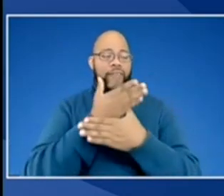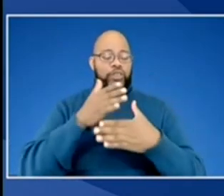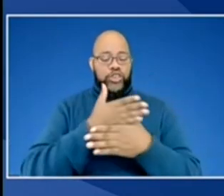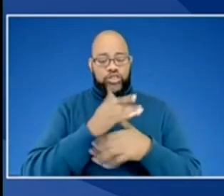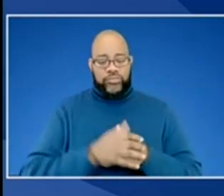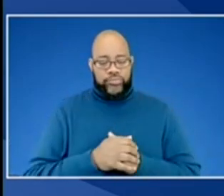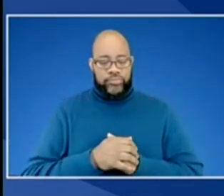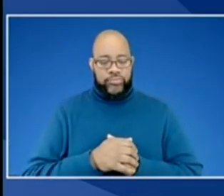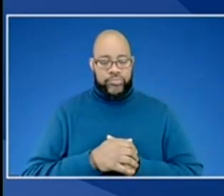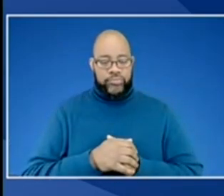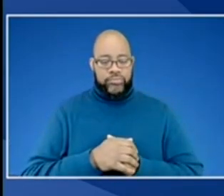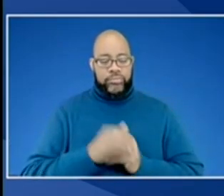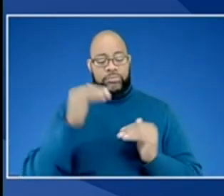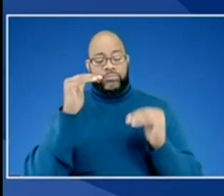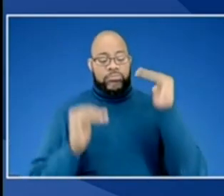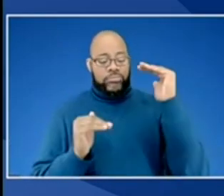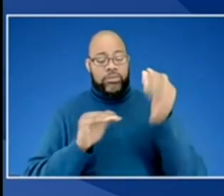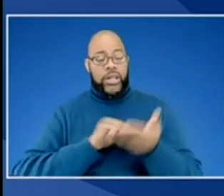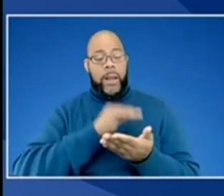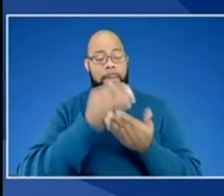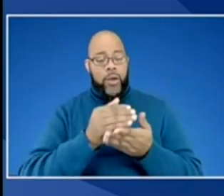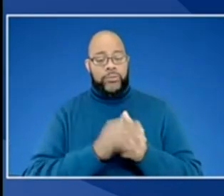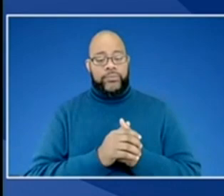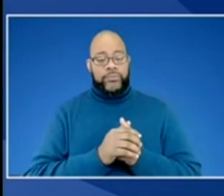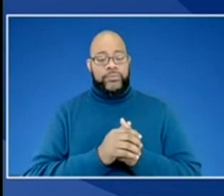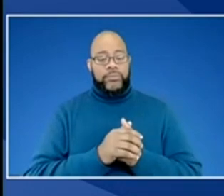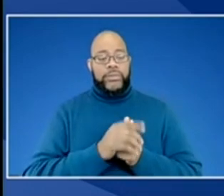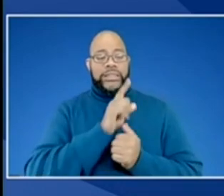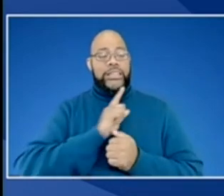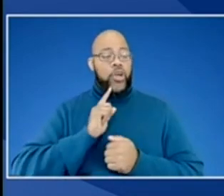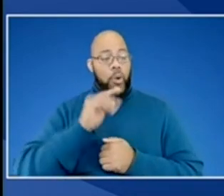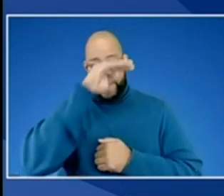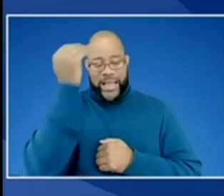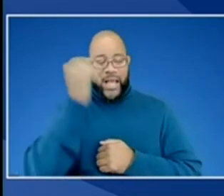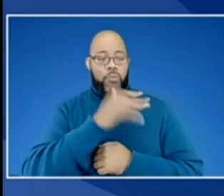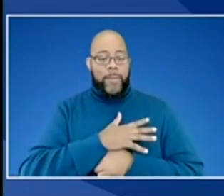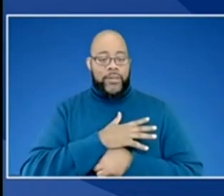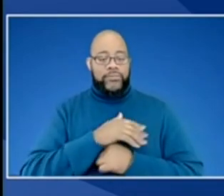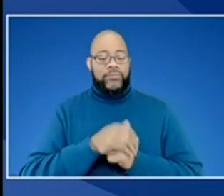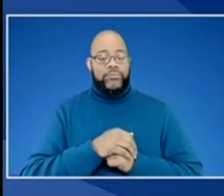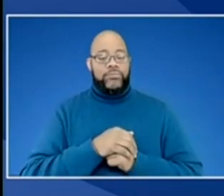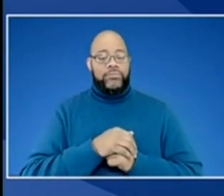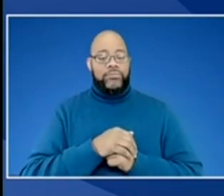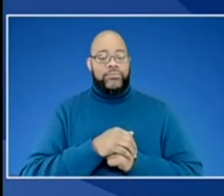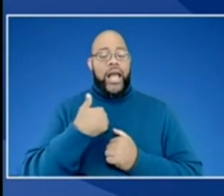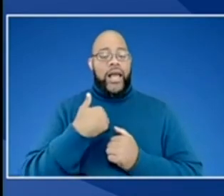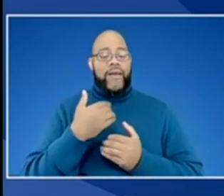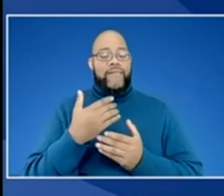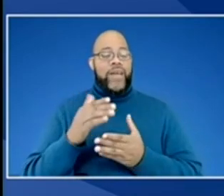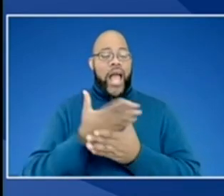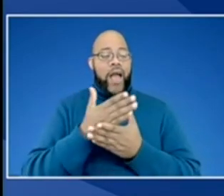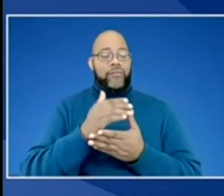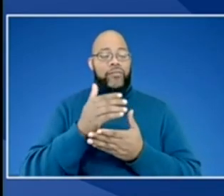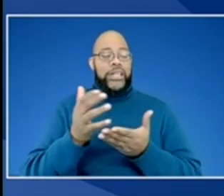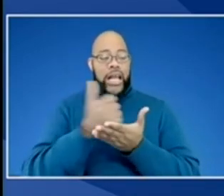A disproportionate number are single Black women, who, on average have the lowest income, with the lowest Social Security